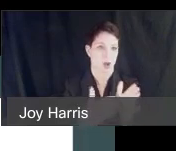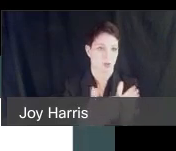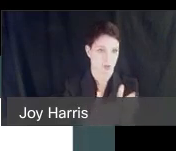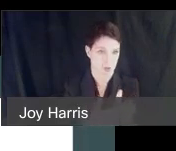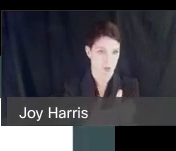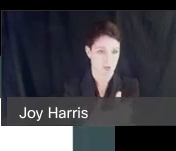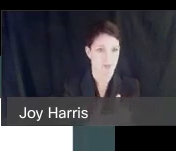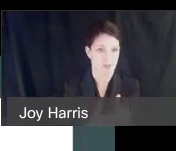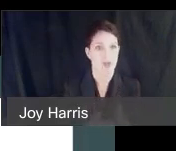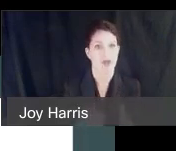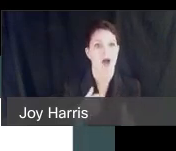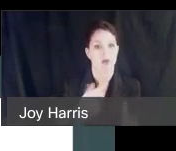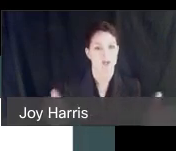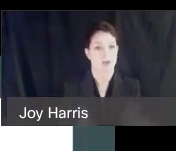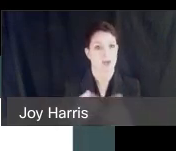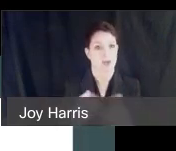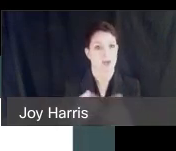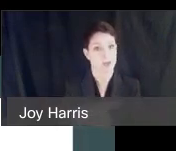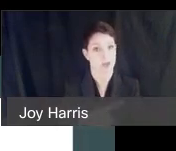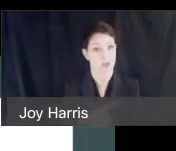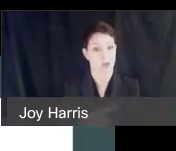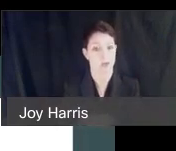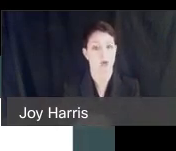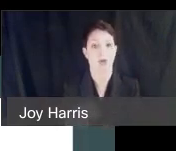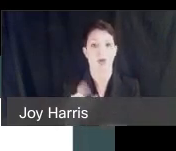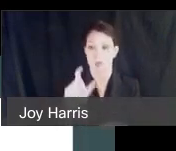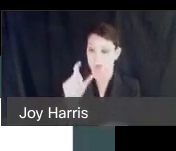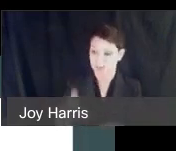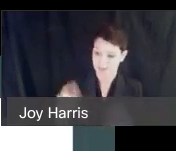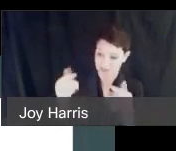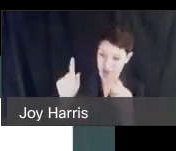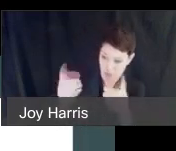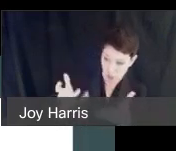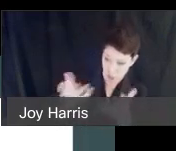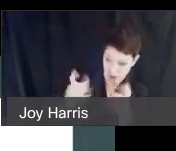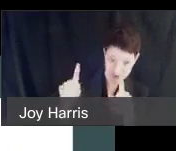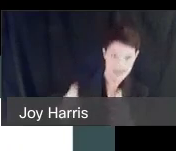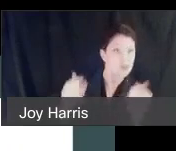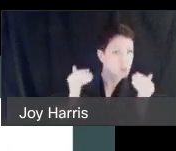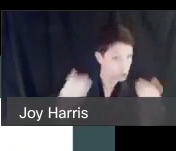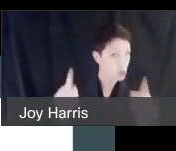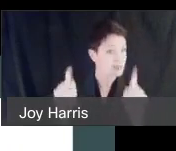encourage anyone who wants or needs to be tested to be tested. We have plenty of testing available.